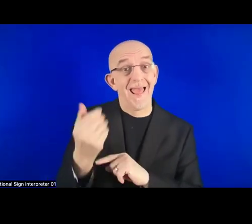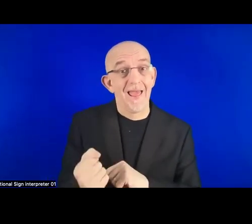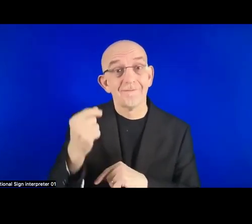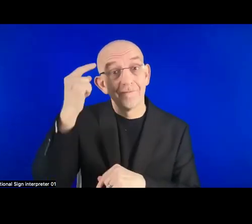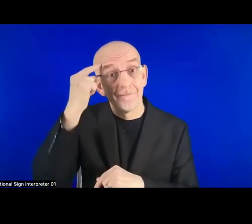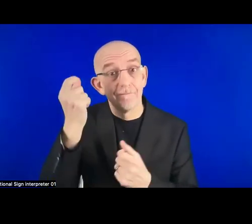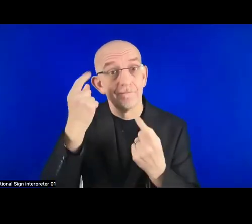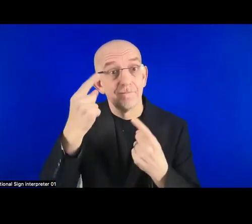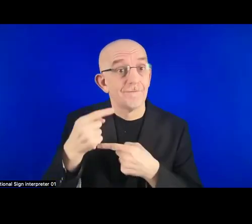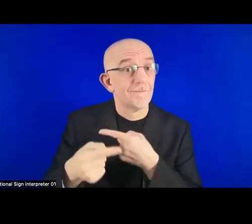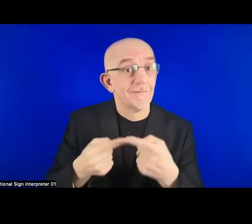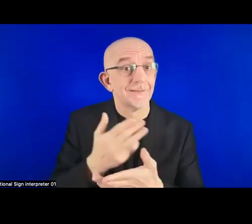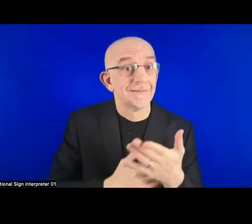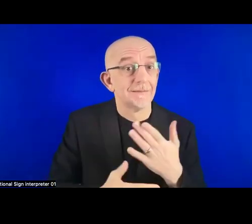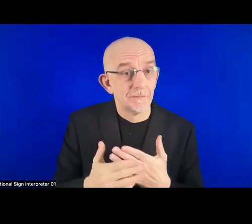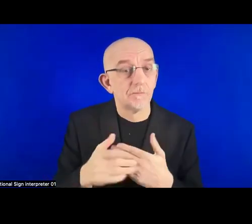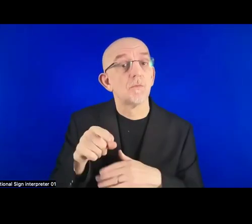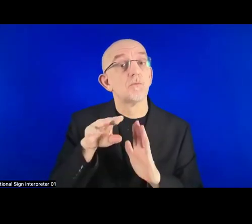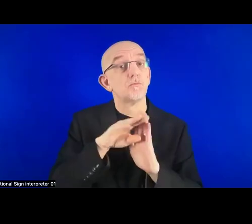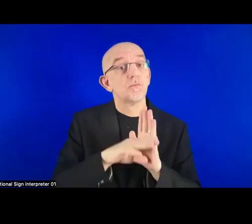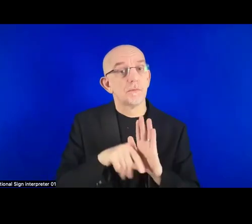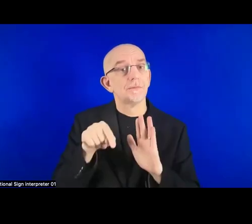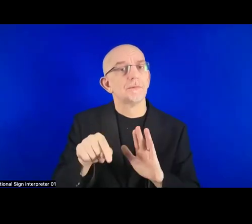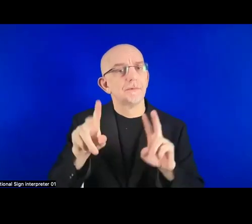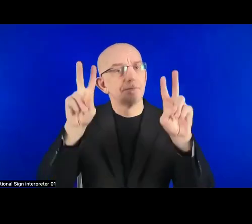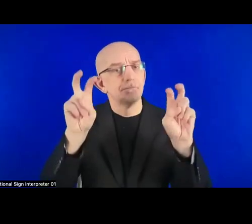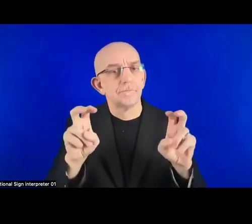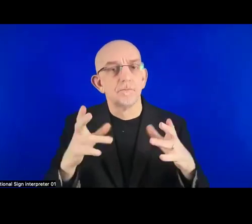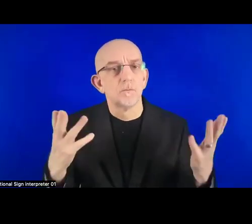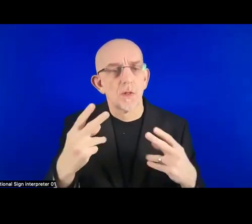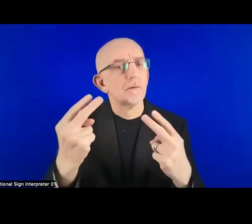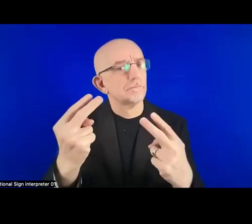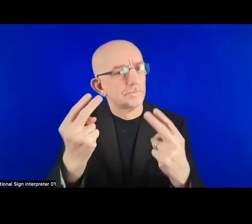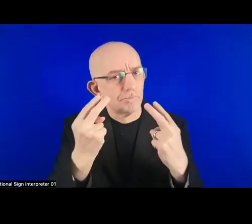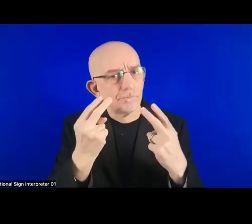for supporting organisations to be more inclusive of persons with intellectual